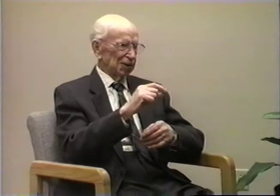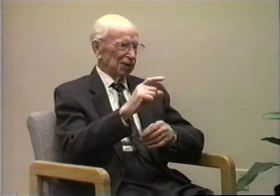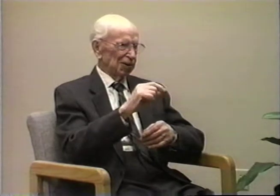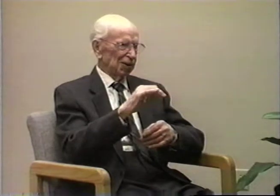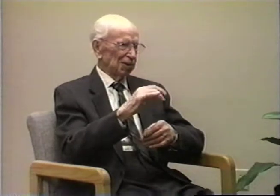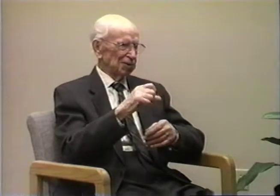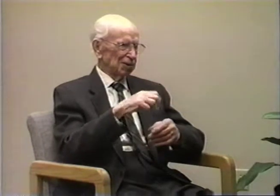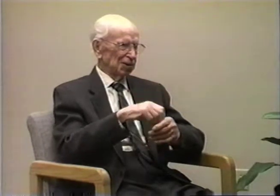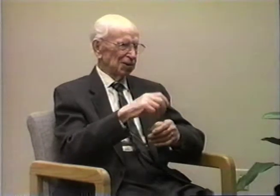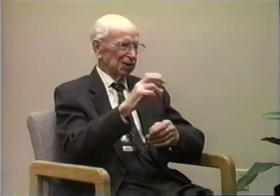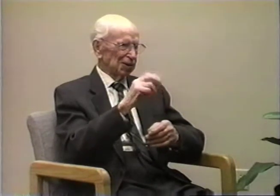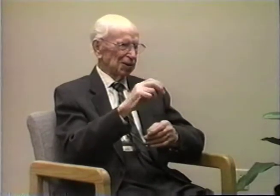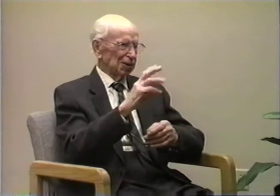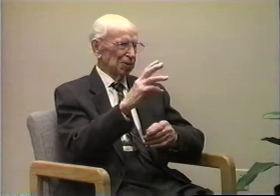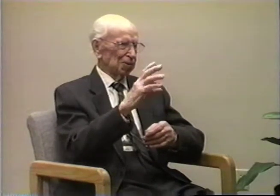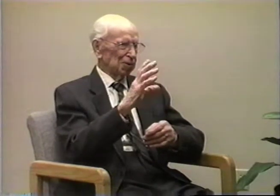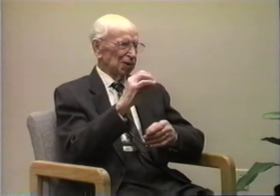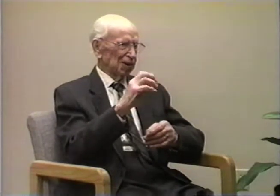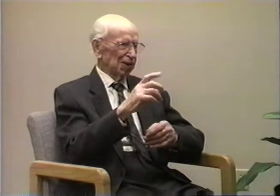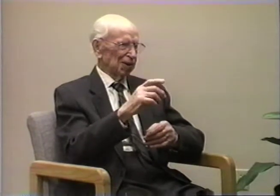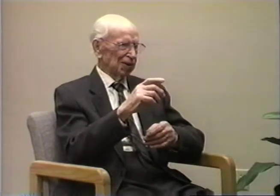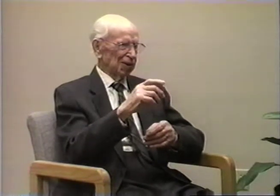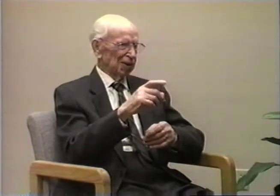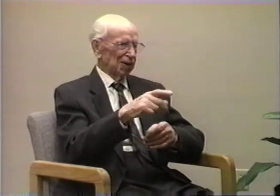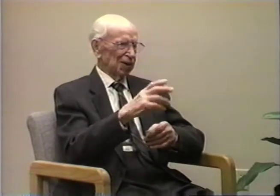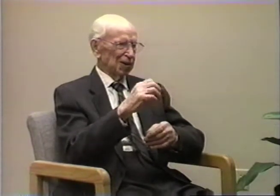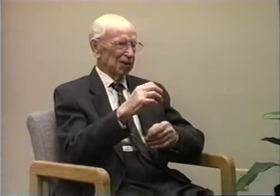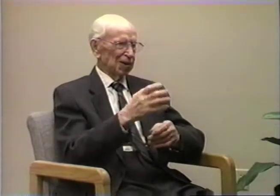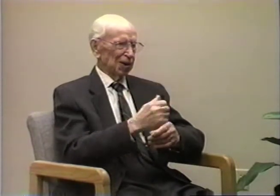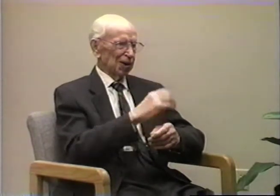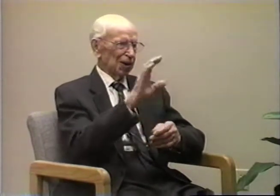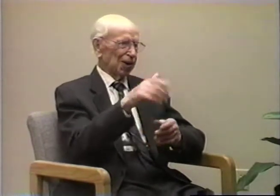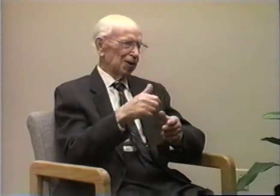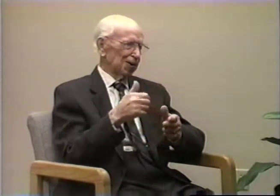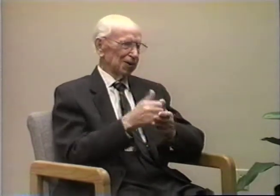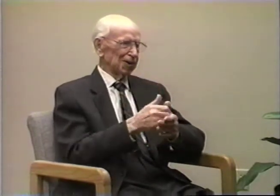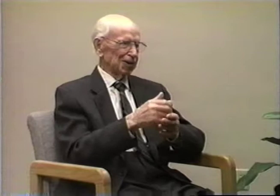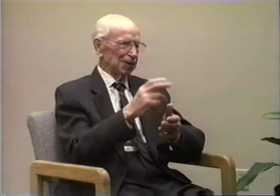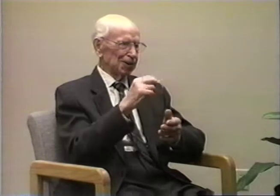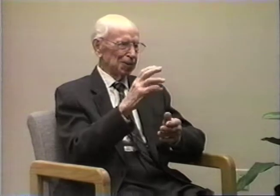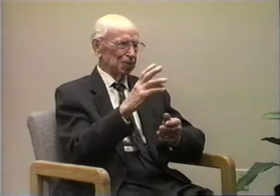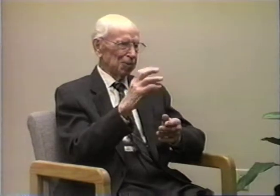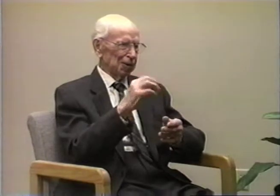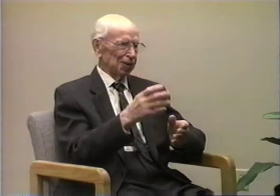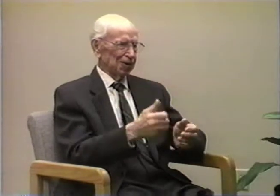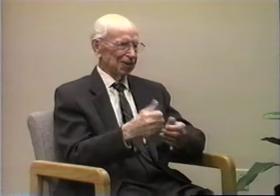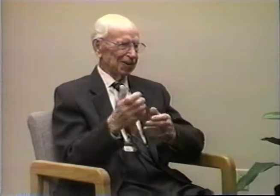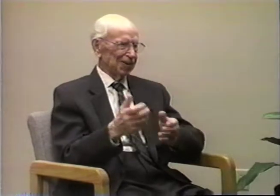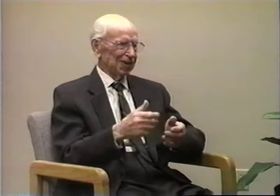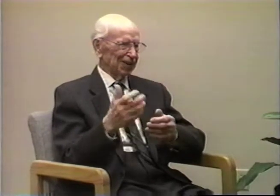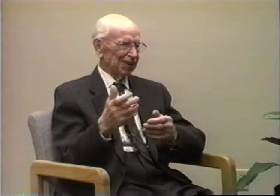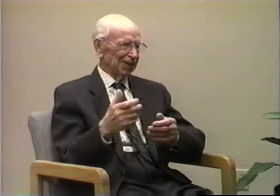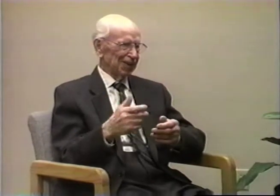and reworking them and retooling them. We had to get them all compatible